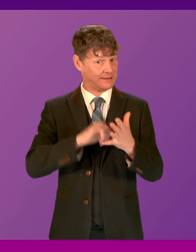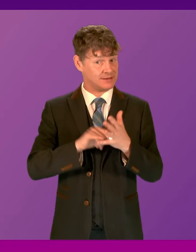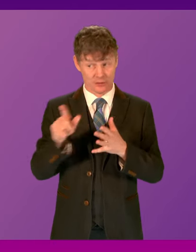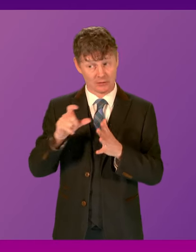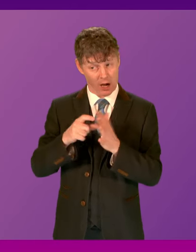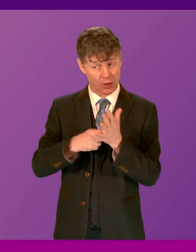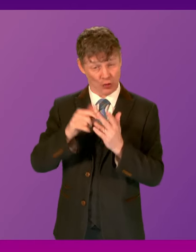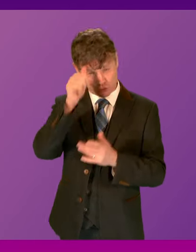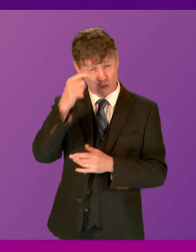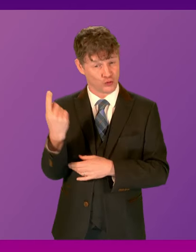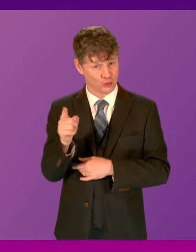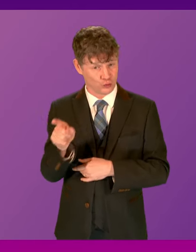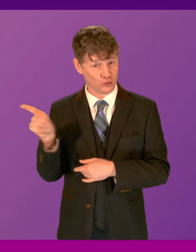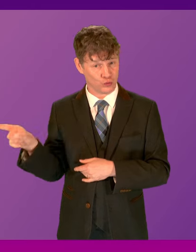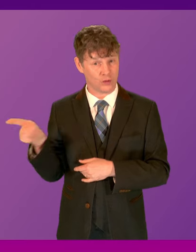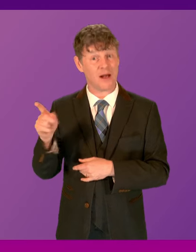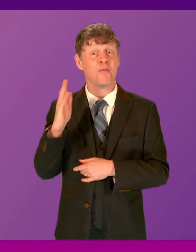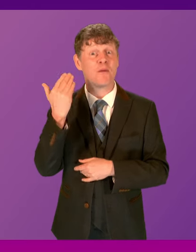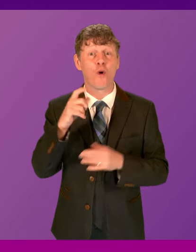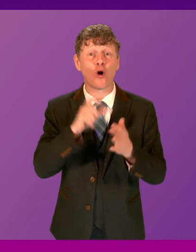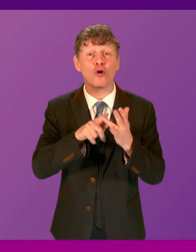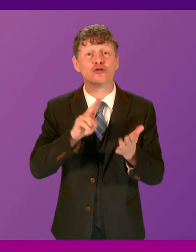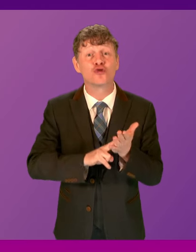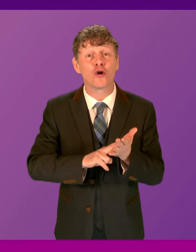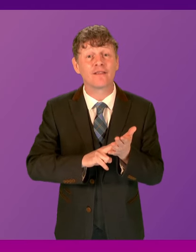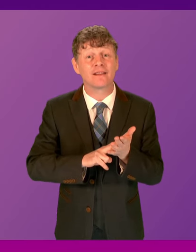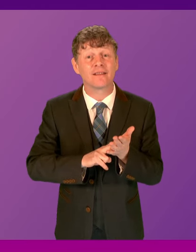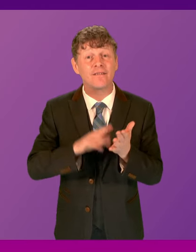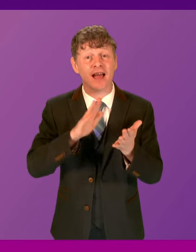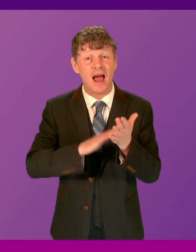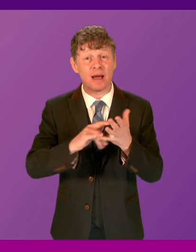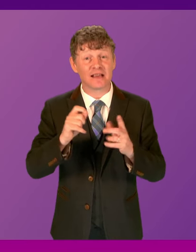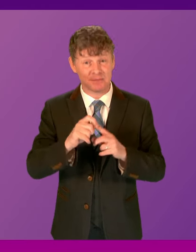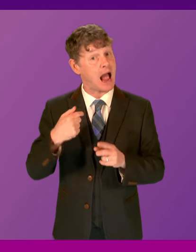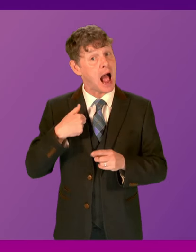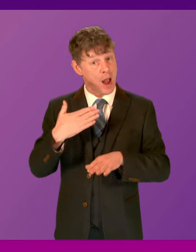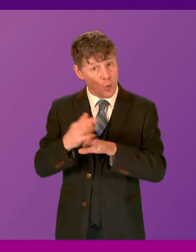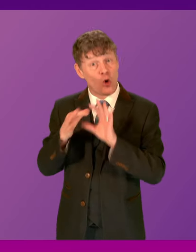Ross. He is a former Conservative MSP whom I worked with on the Hate